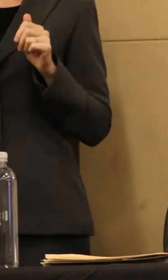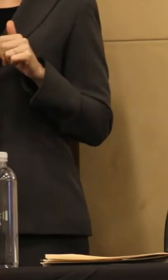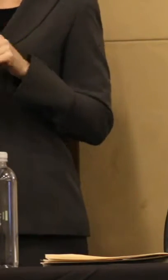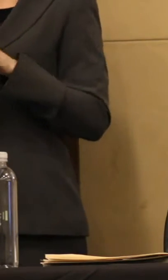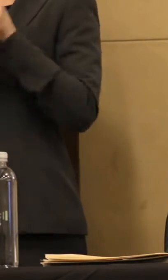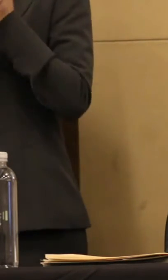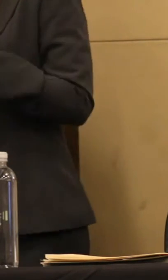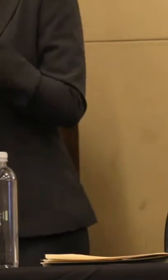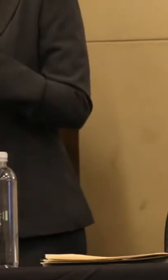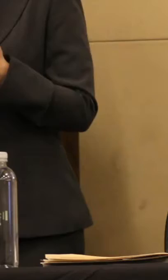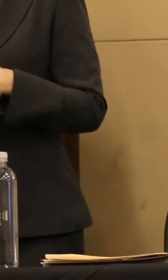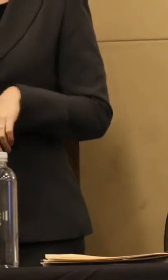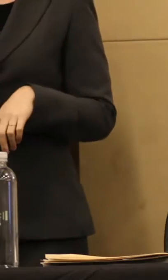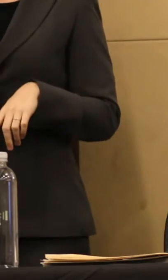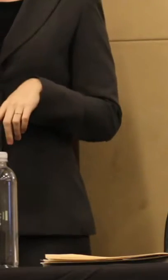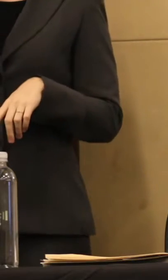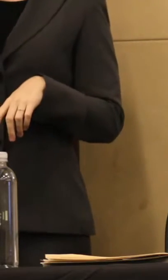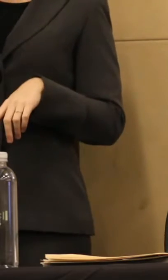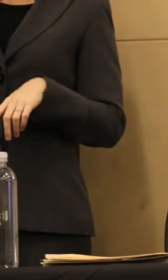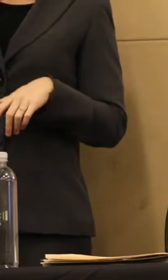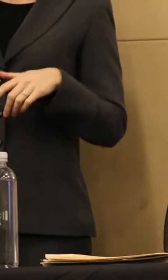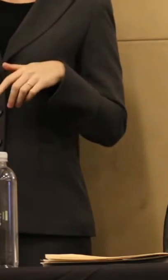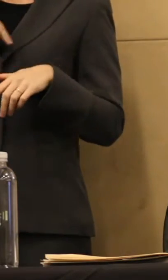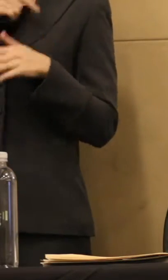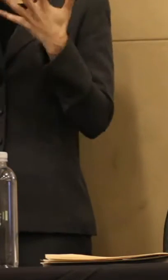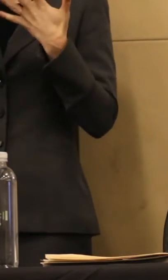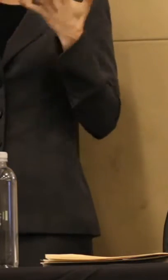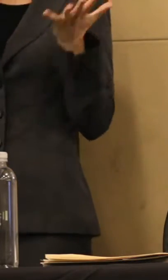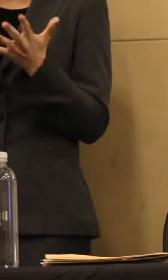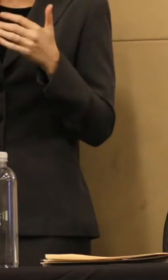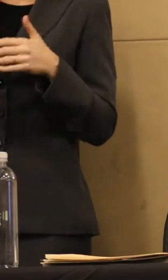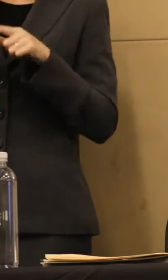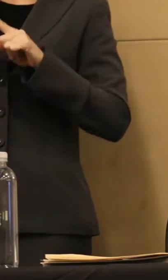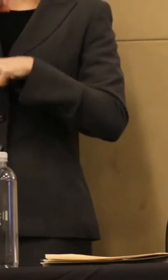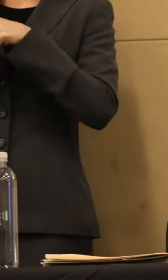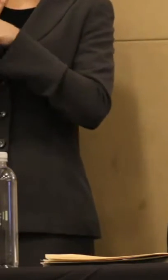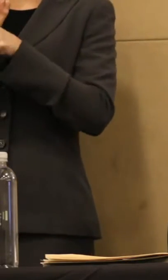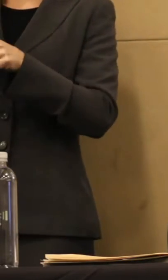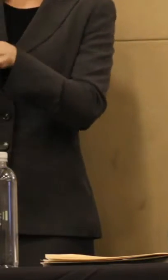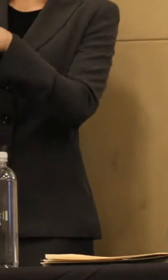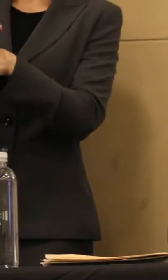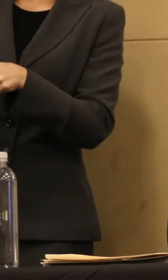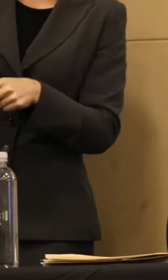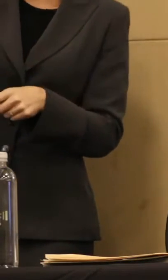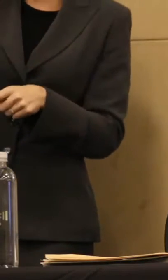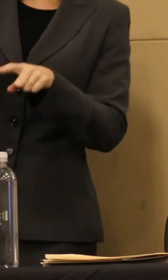But it's work worth doing and actually with partners like RespectAbility and some of the